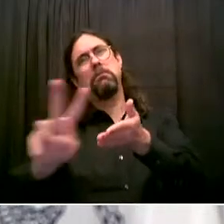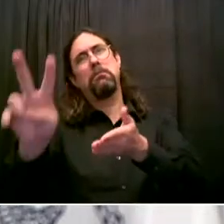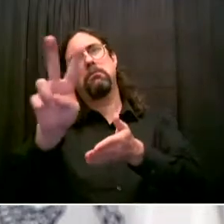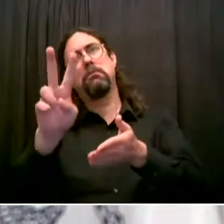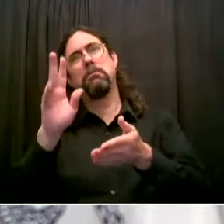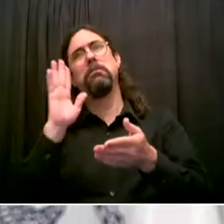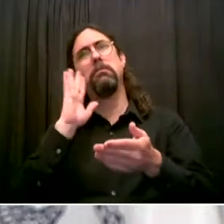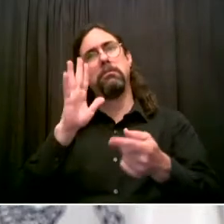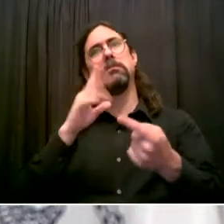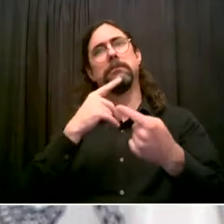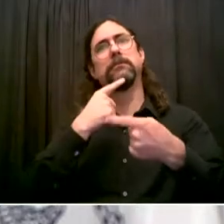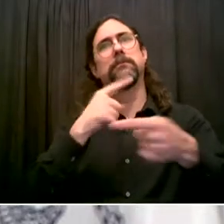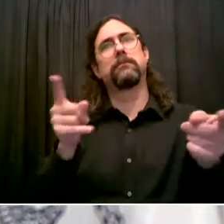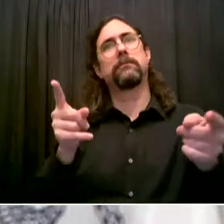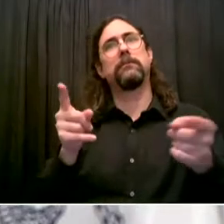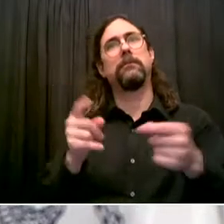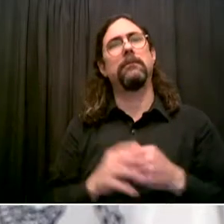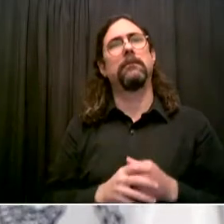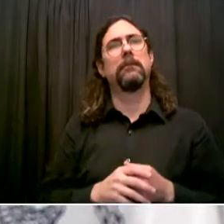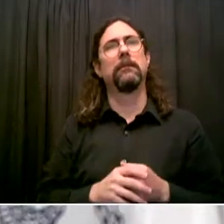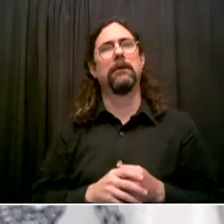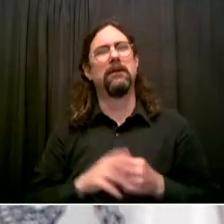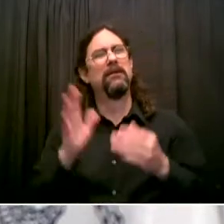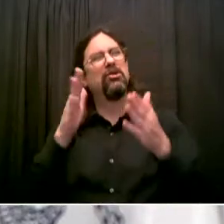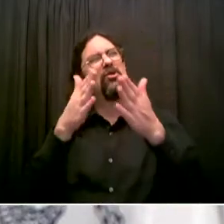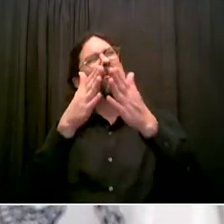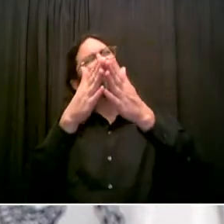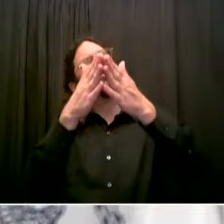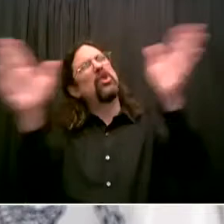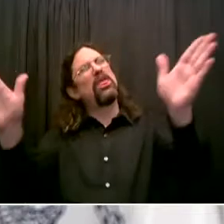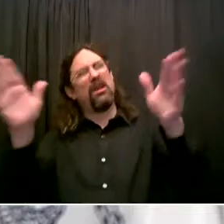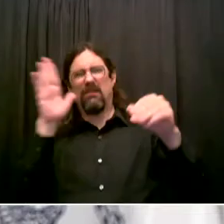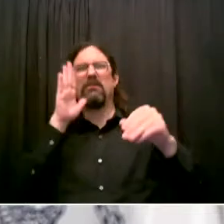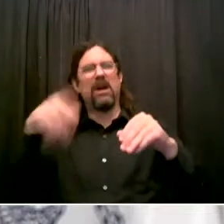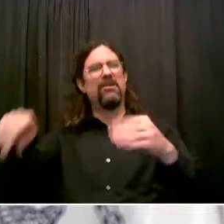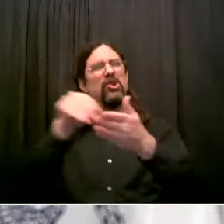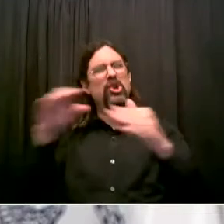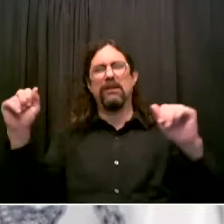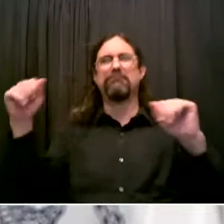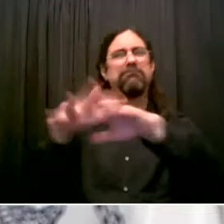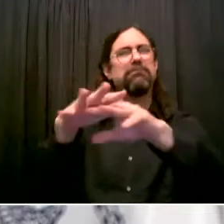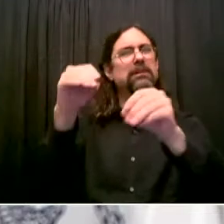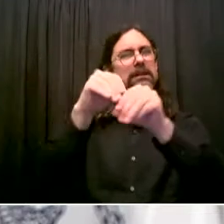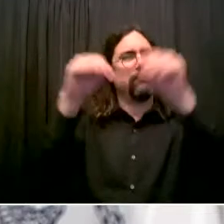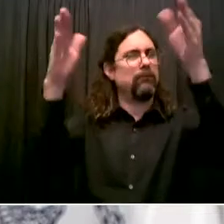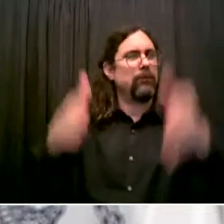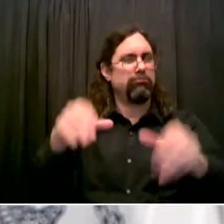LOOKING AT THE FACTS. THE GOAL IS TO GET ALL KIDS BACK IN SEPTEMBER. AS TO THE SPECIFICS, YOU WILL HEAR FROM US IN THE NEXT COUPLE OF WEEKS.